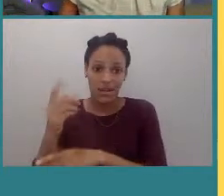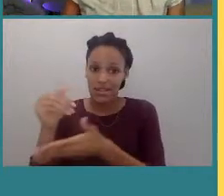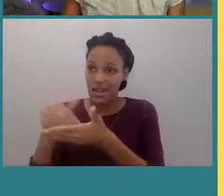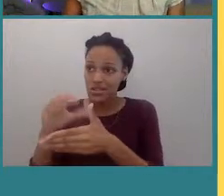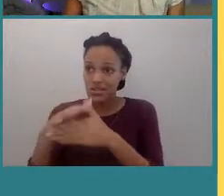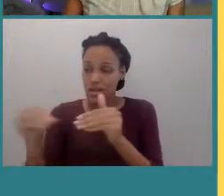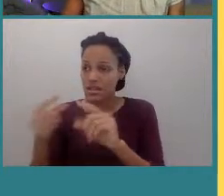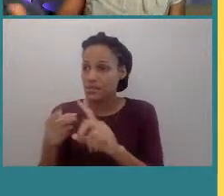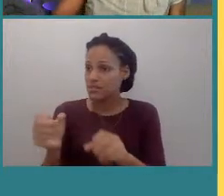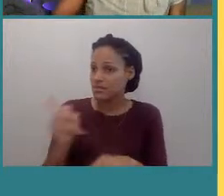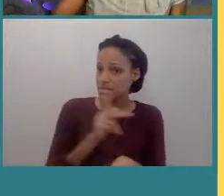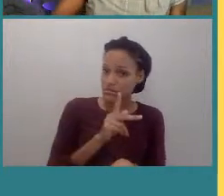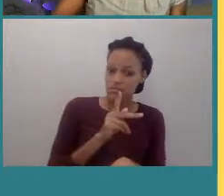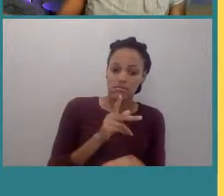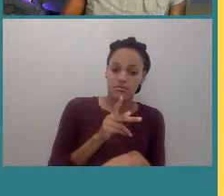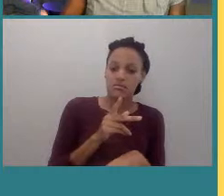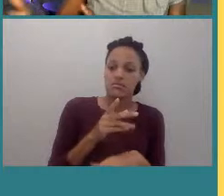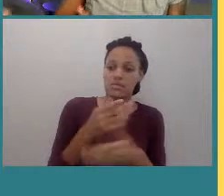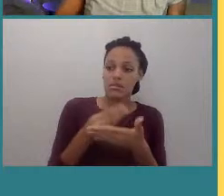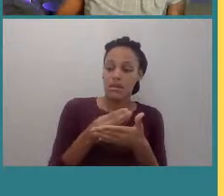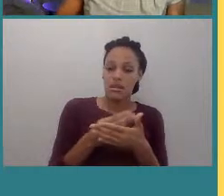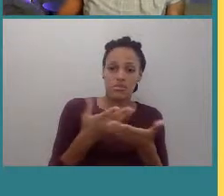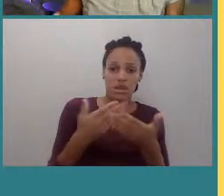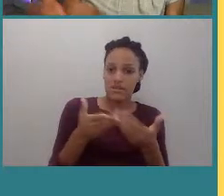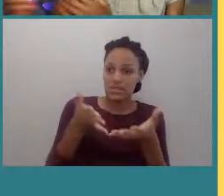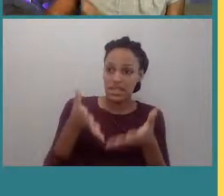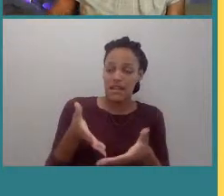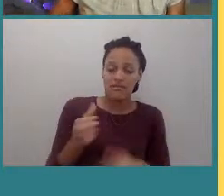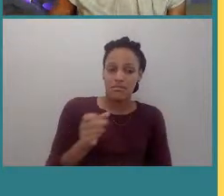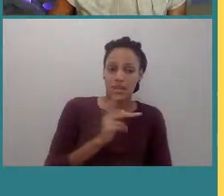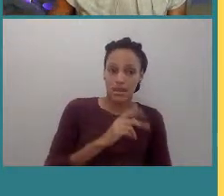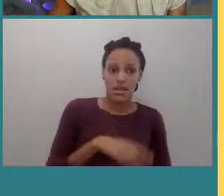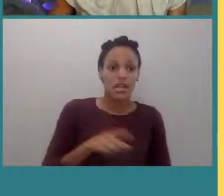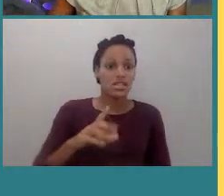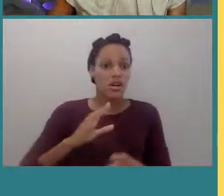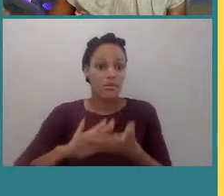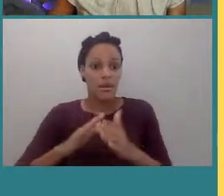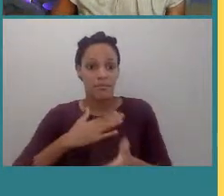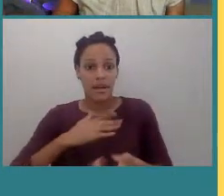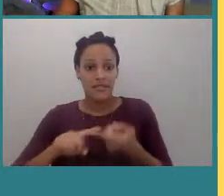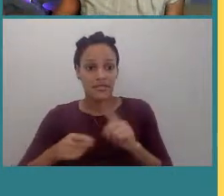restaurant was Black, all Black people and they had a section with the Black things people